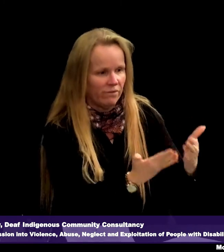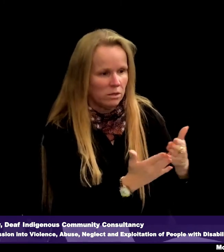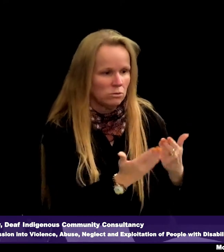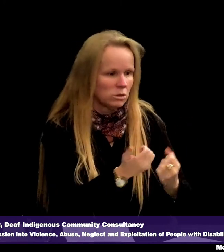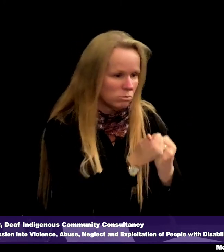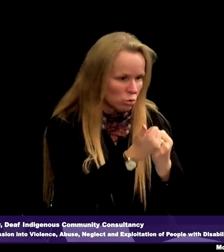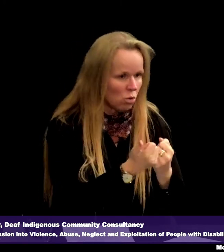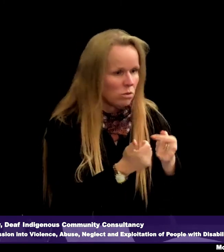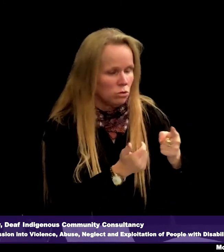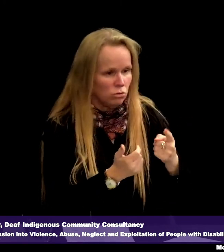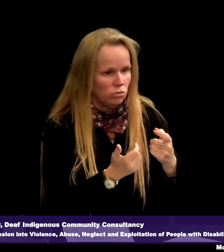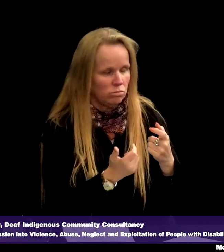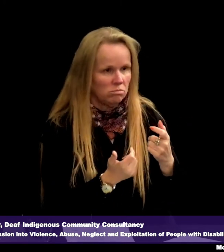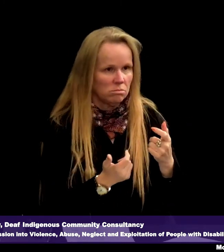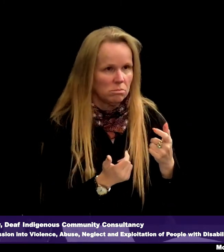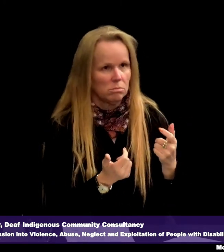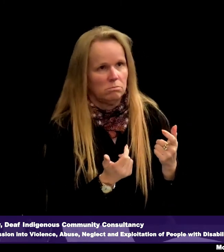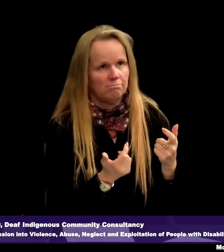language. They are not provided with the support they need.